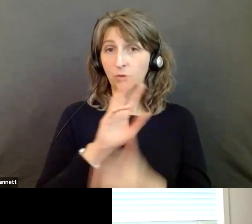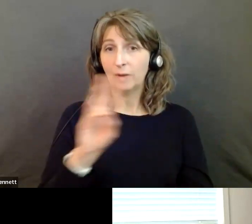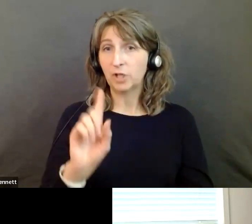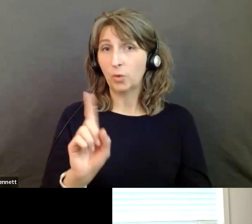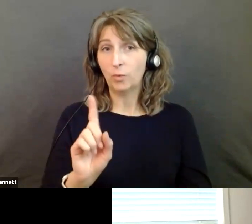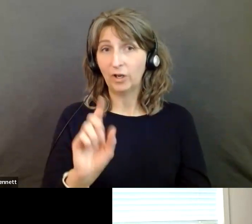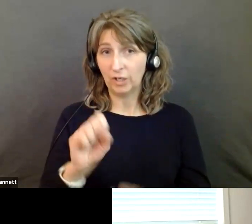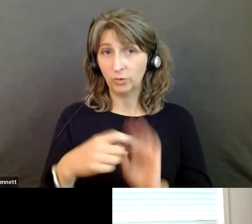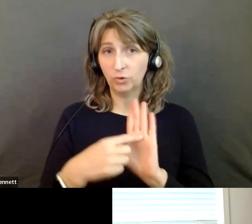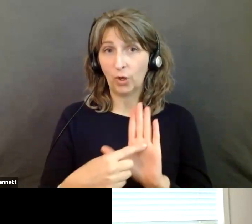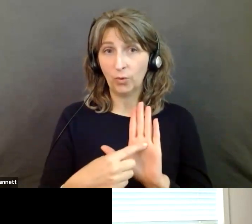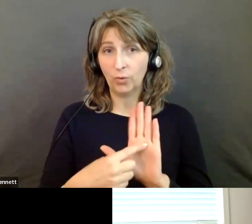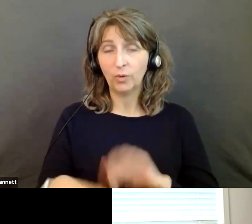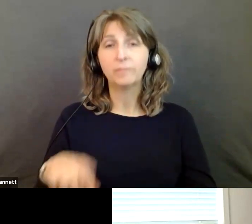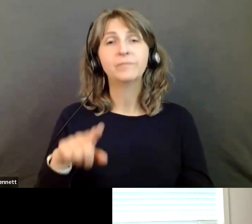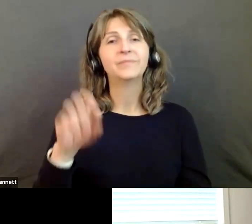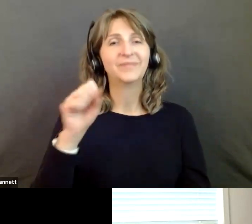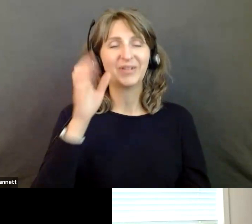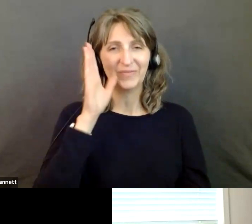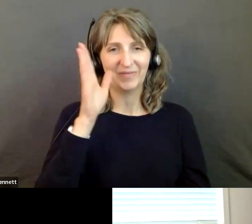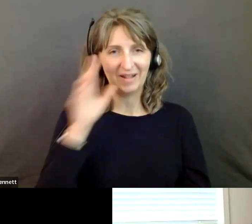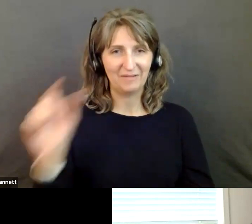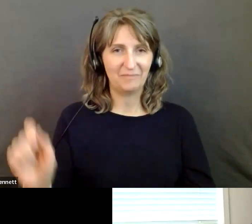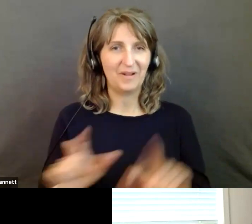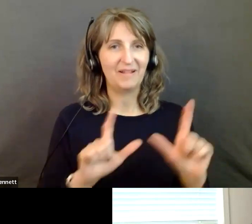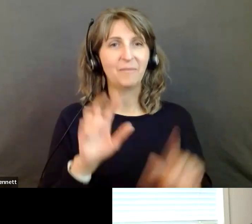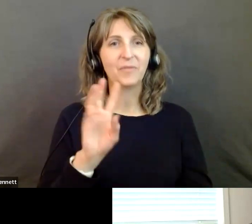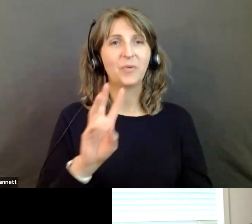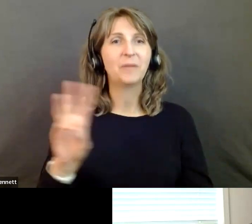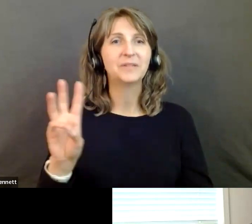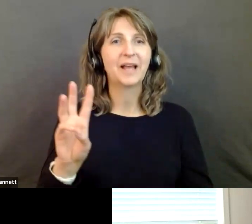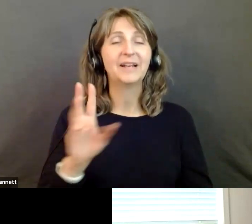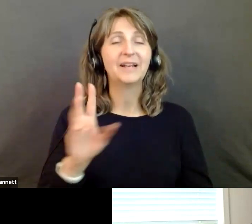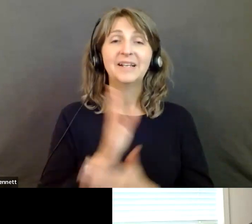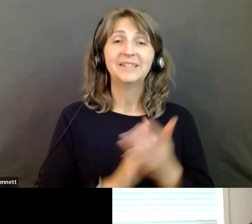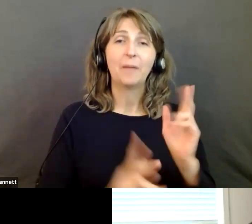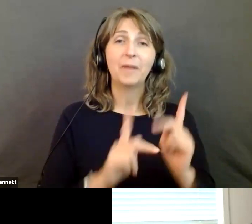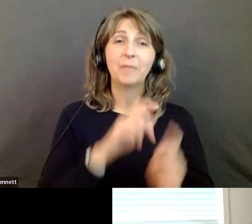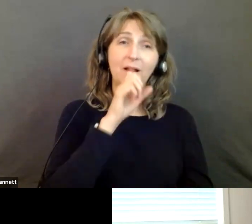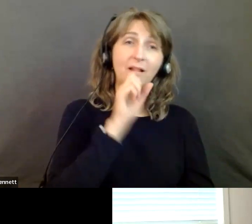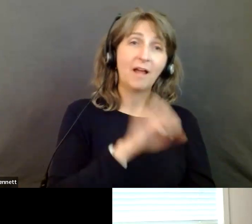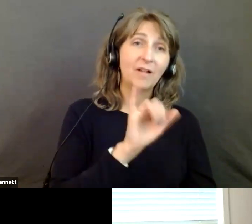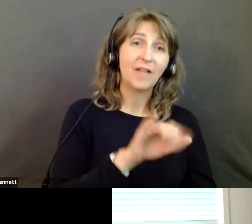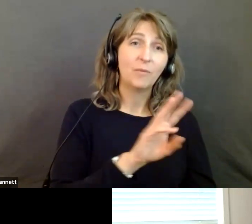Yeah, absolutely. Okay, let me go to that website and people love it and some people would don't. So.